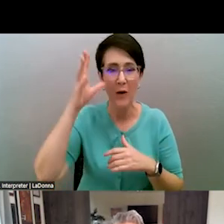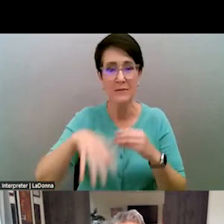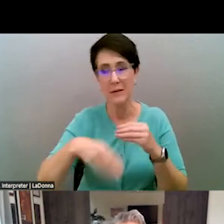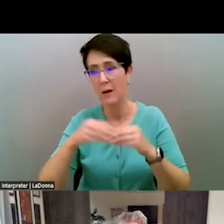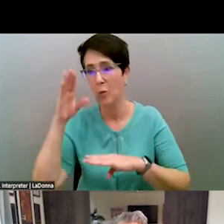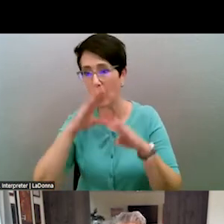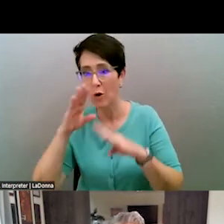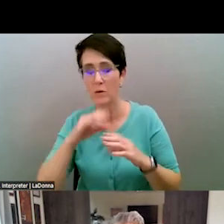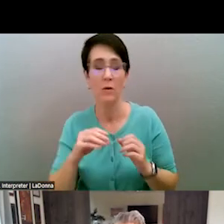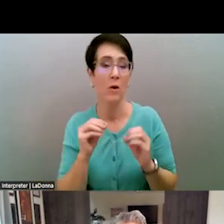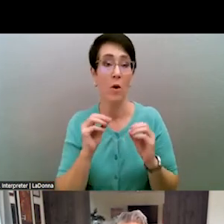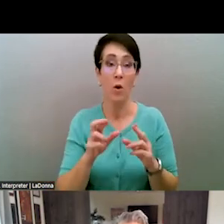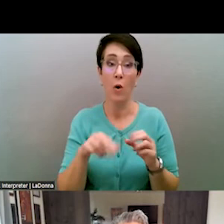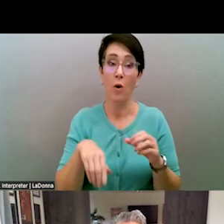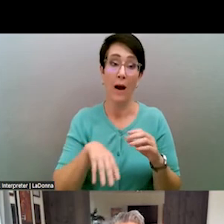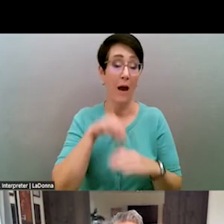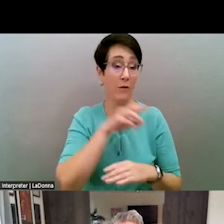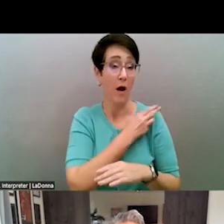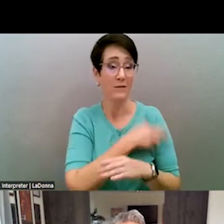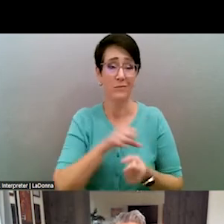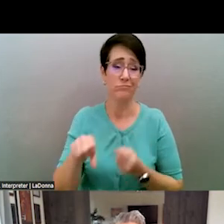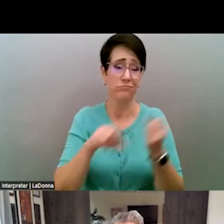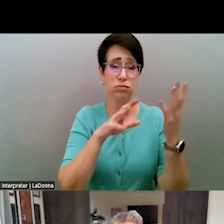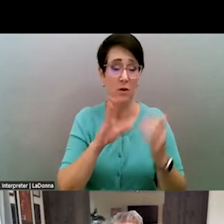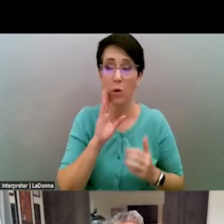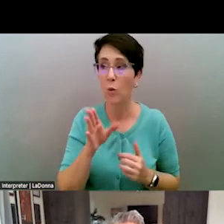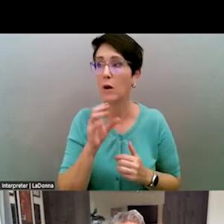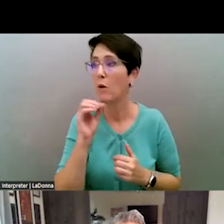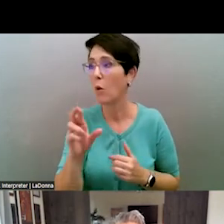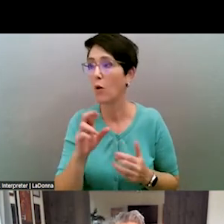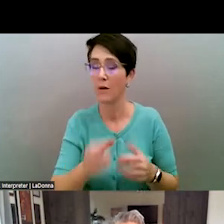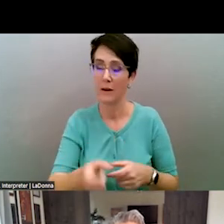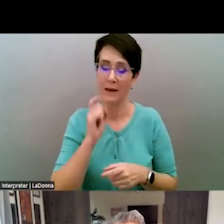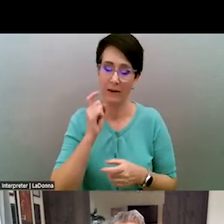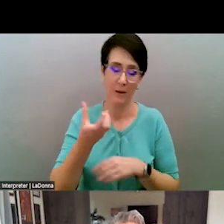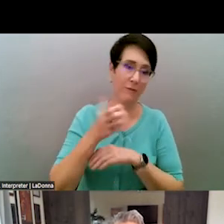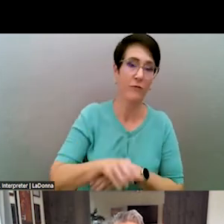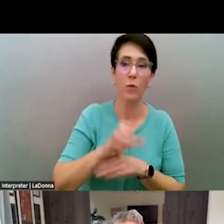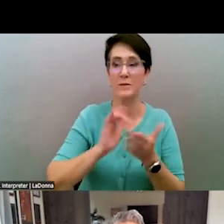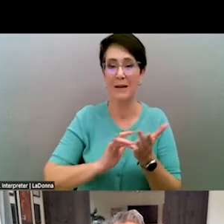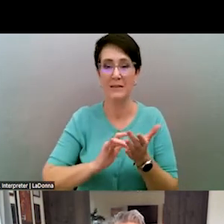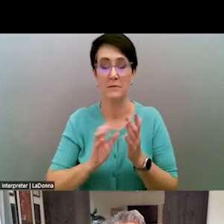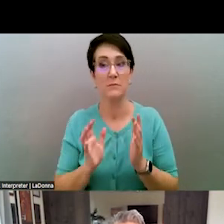THEY'RE WORRIED THEY'RE GOING TO GET THROWN IN THE HOSPITAL. AND THAT IS A HUGE ISSUE. WE COULD